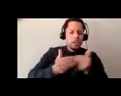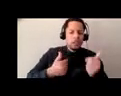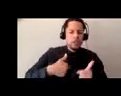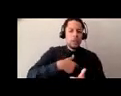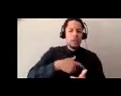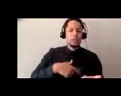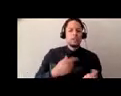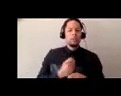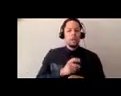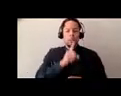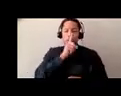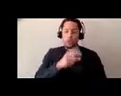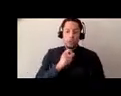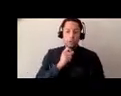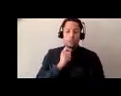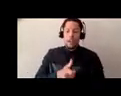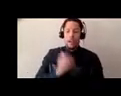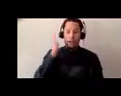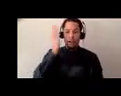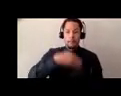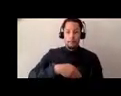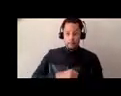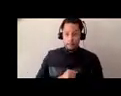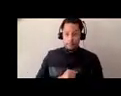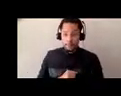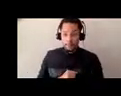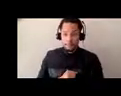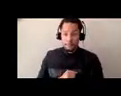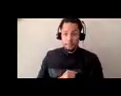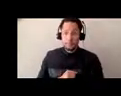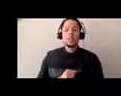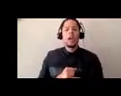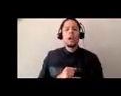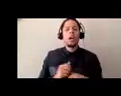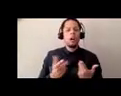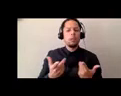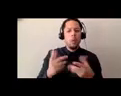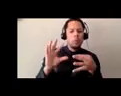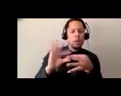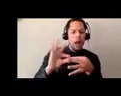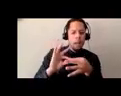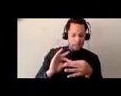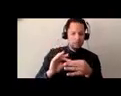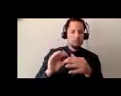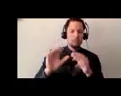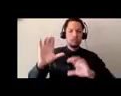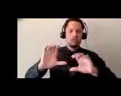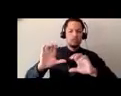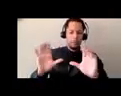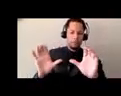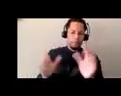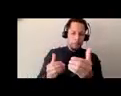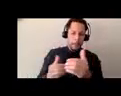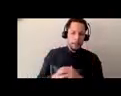And you can go ahead and put that in the chat or unmute as you feel called to do, whichever